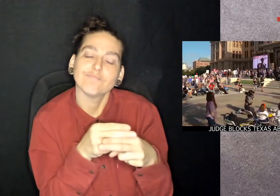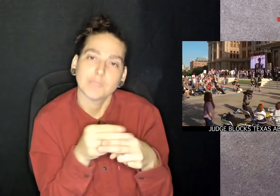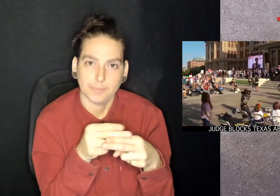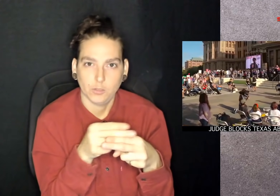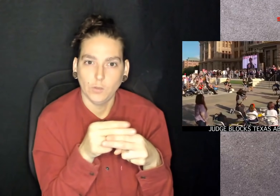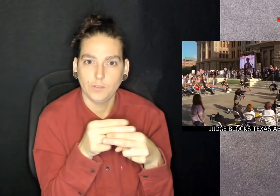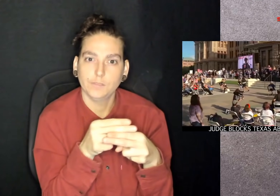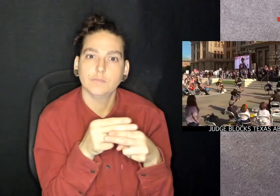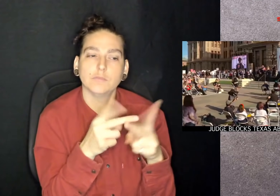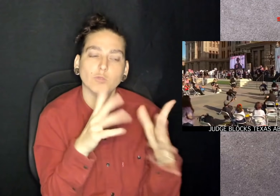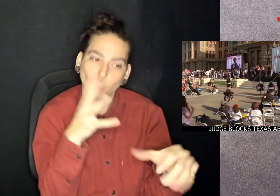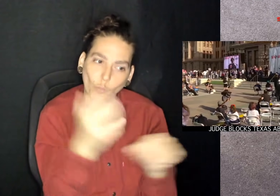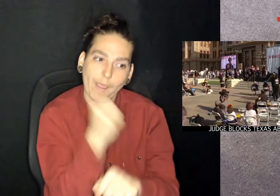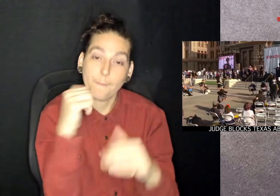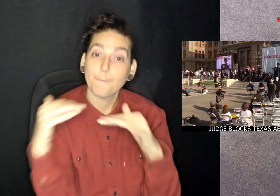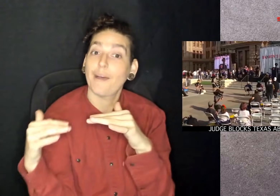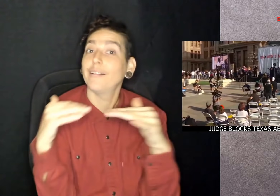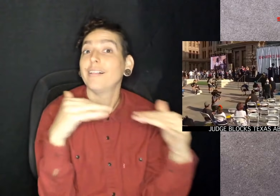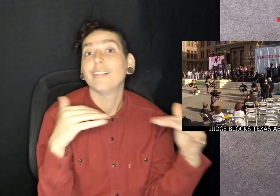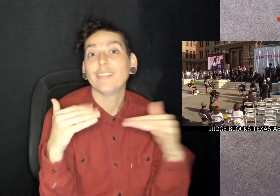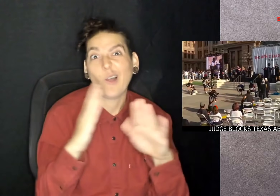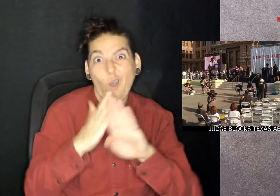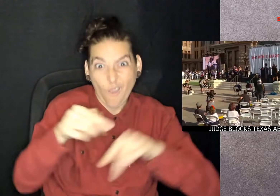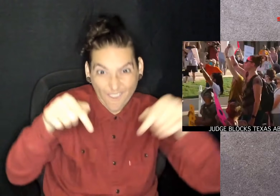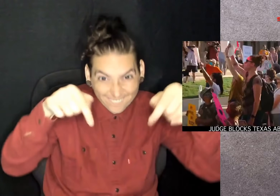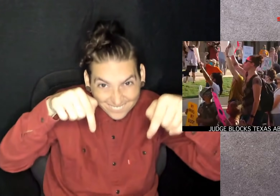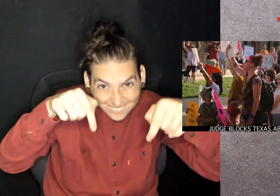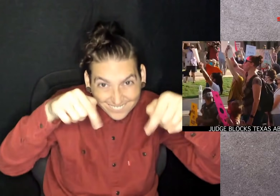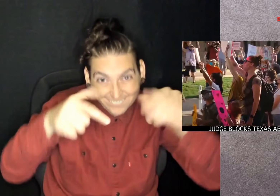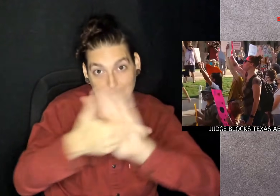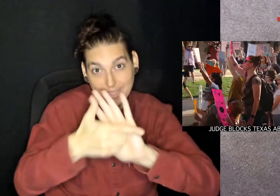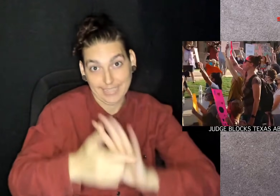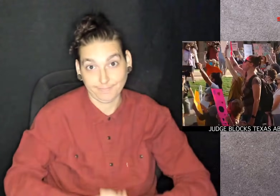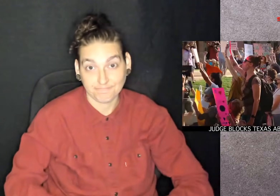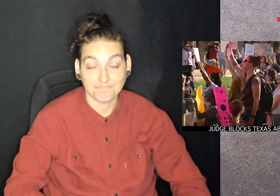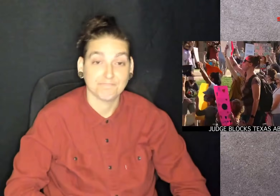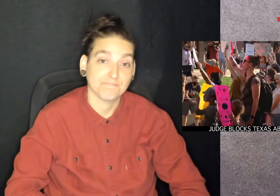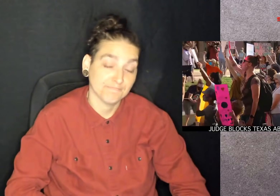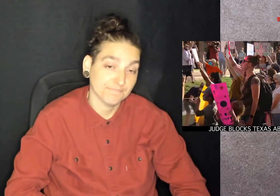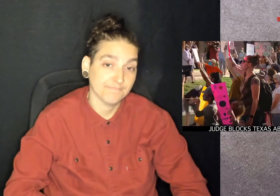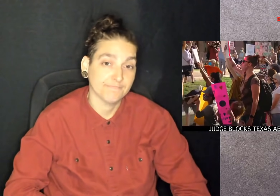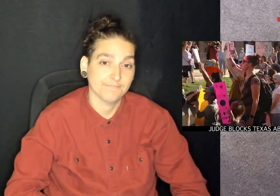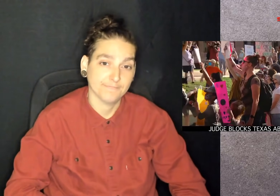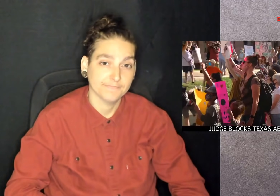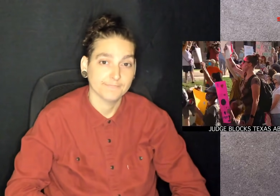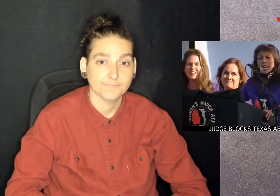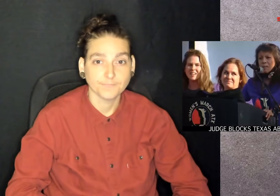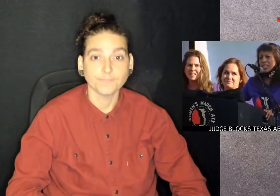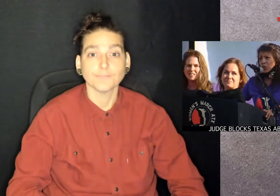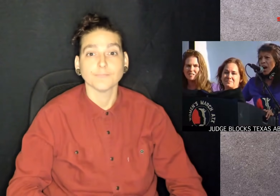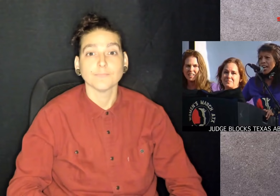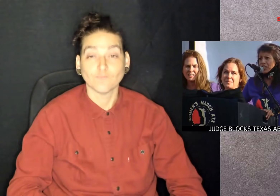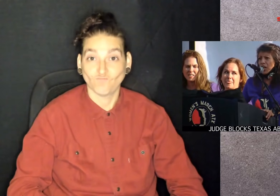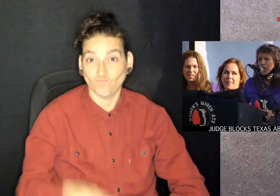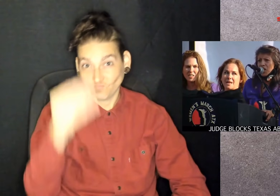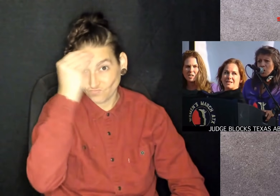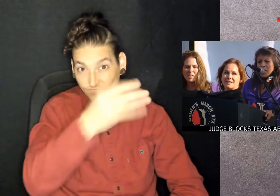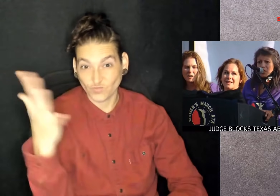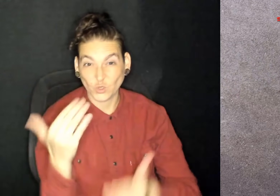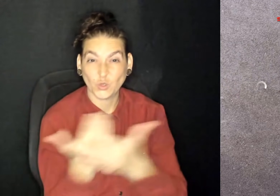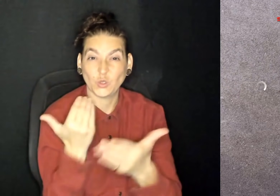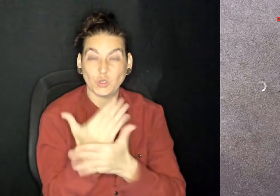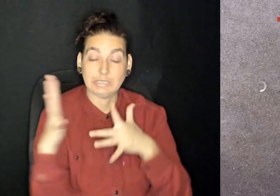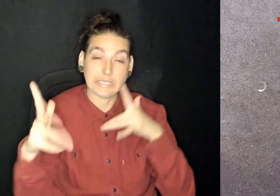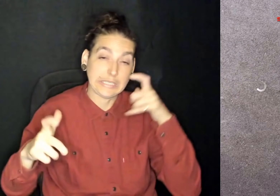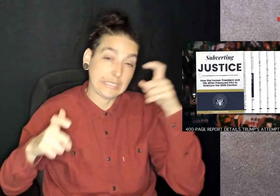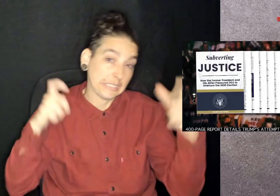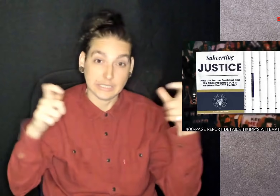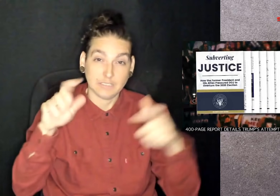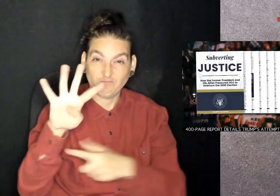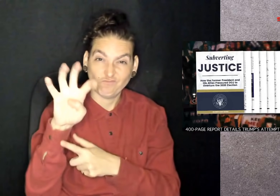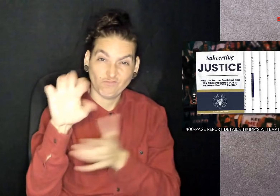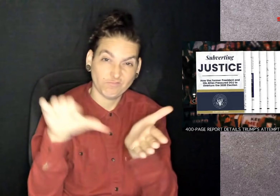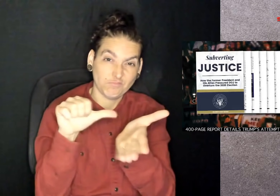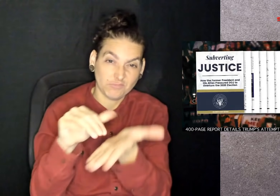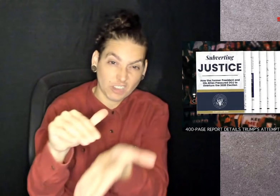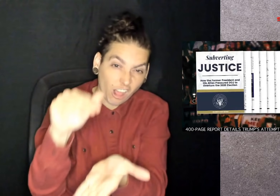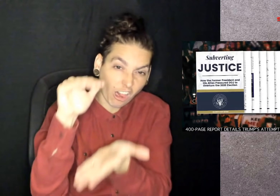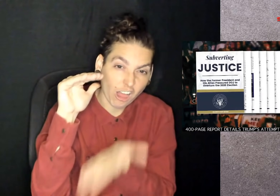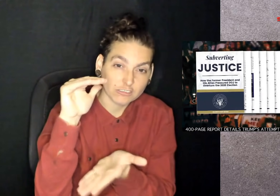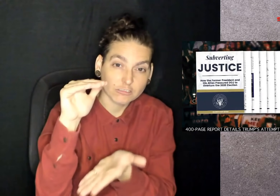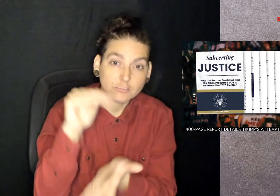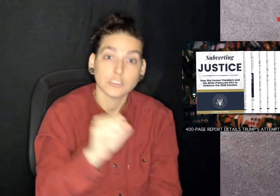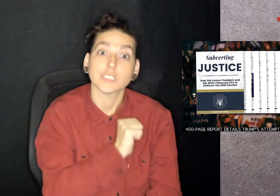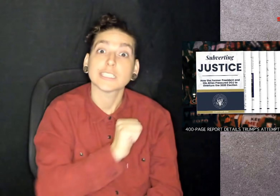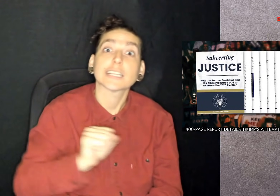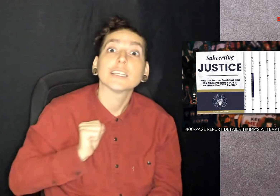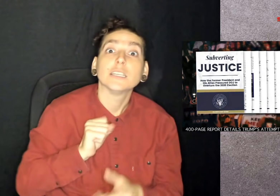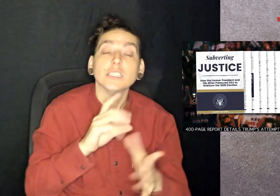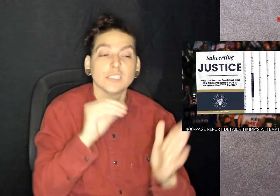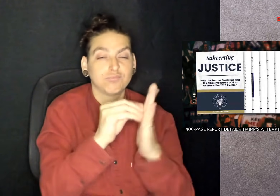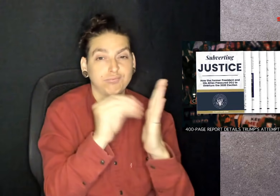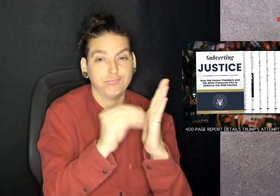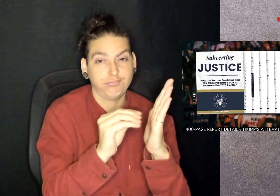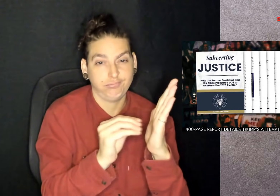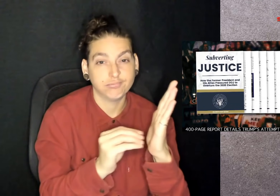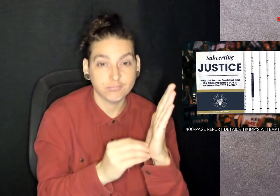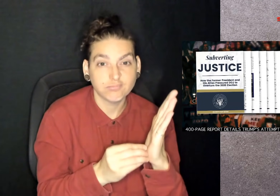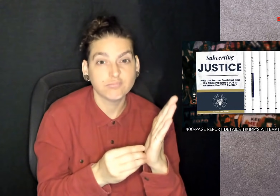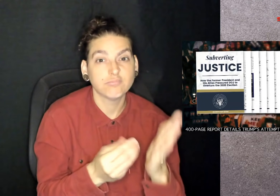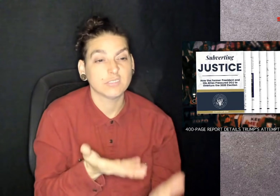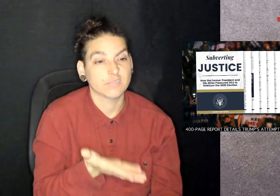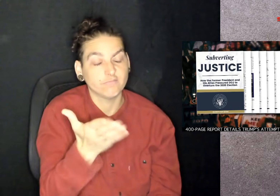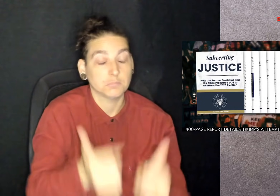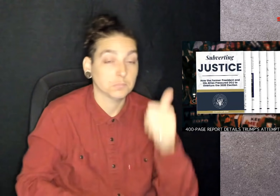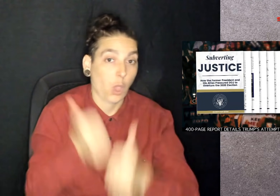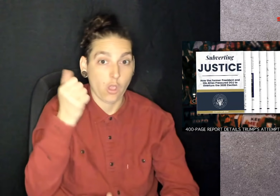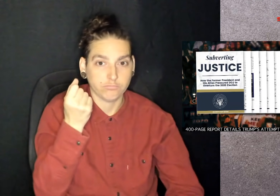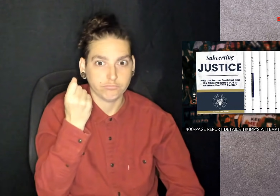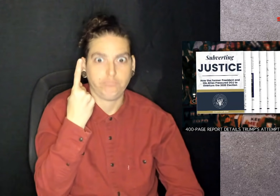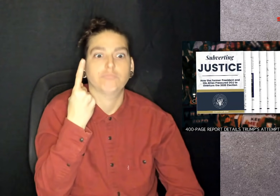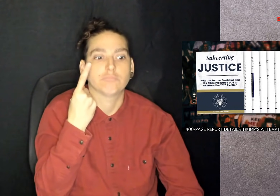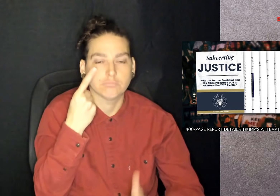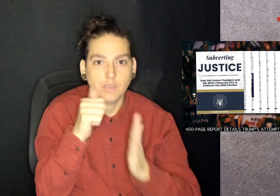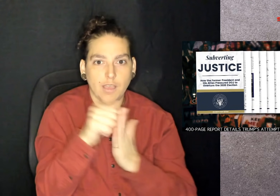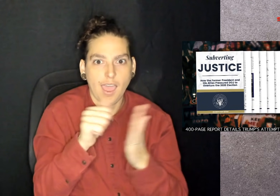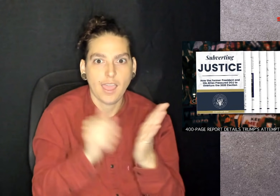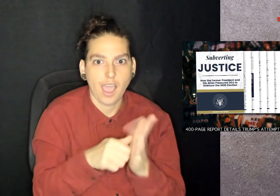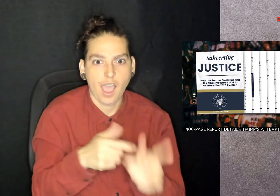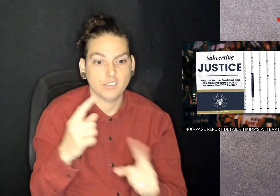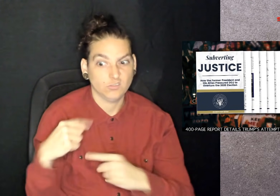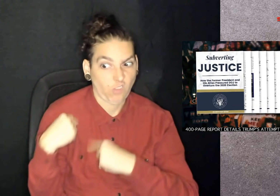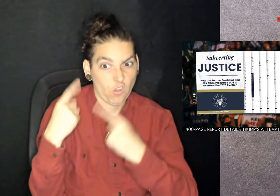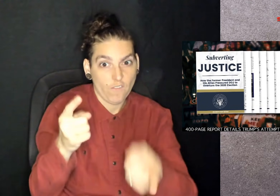the battle over the ban a massive 400 pages Senate report gives the most comprehensive